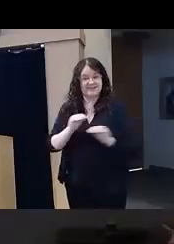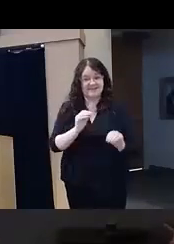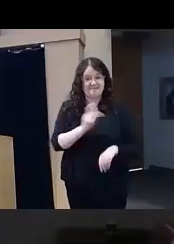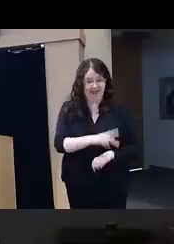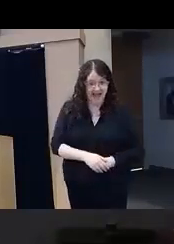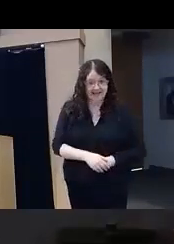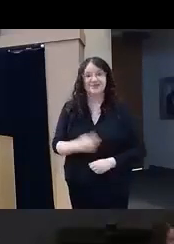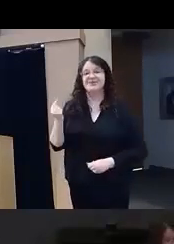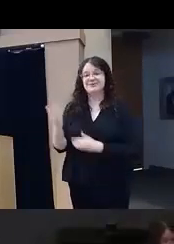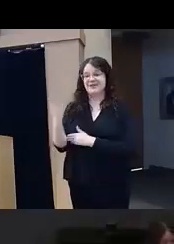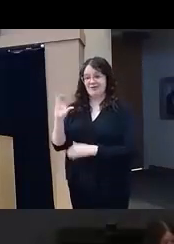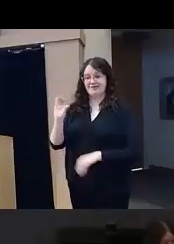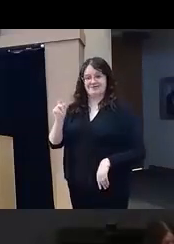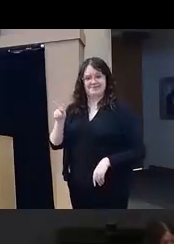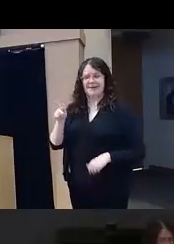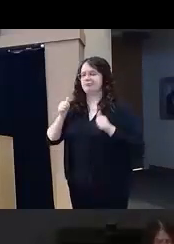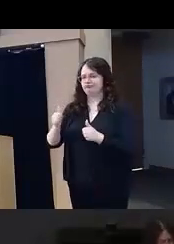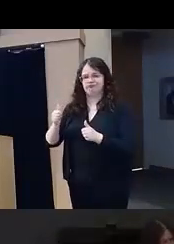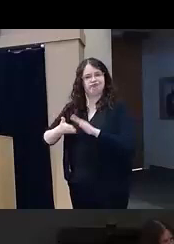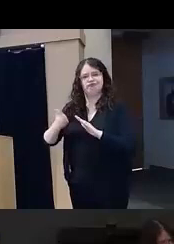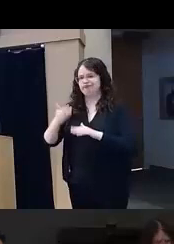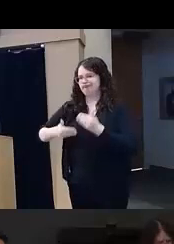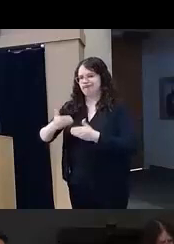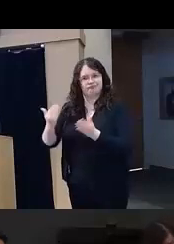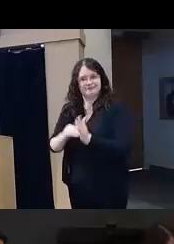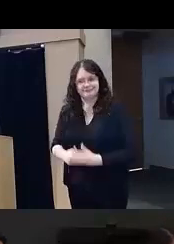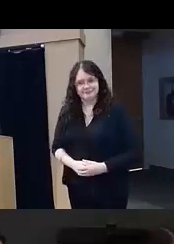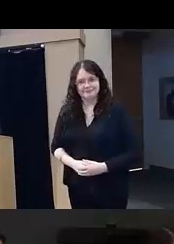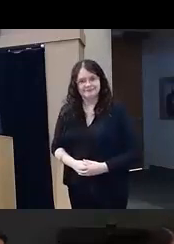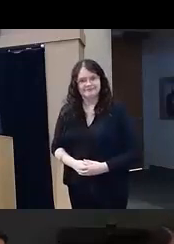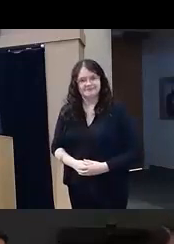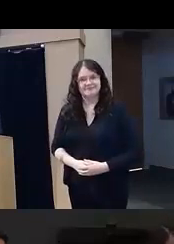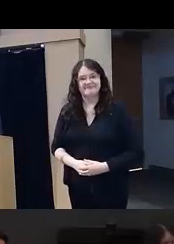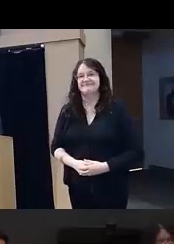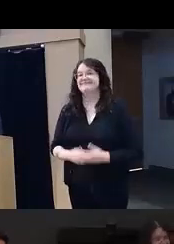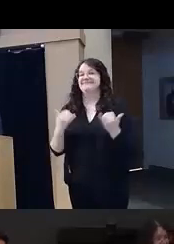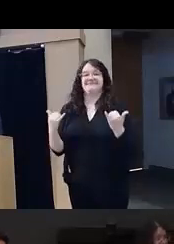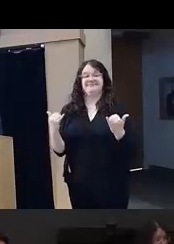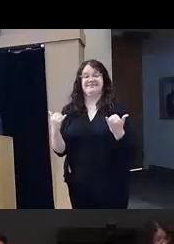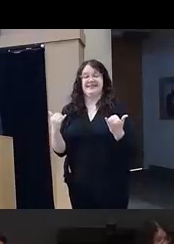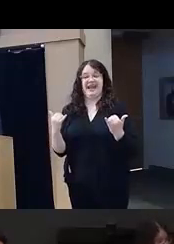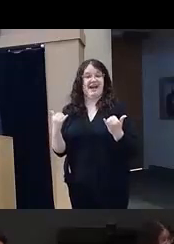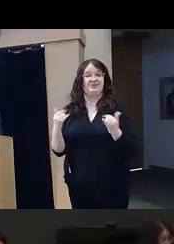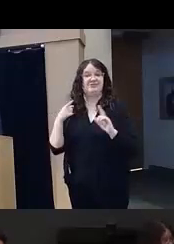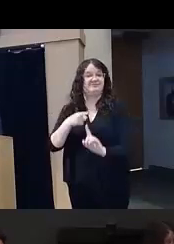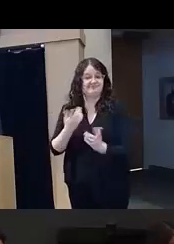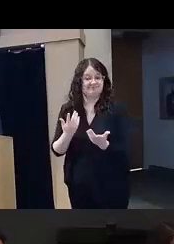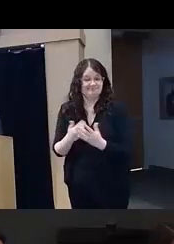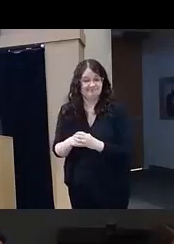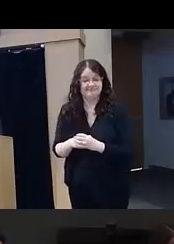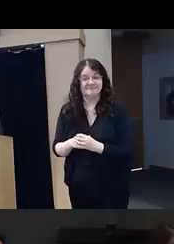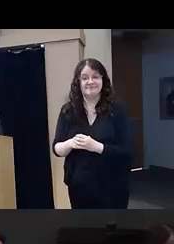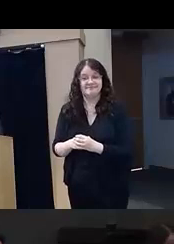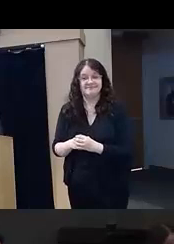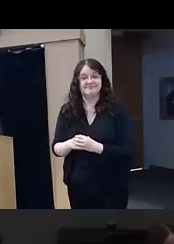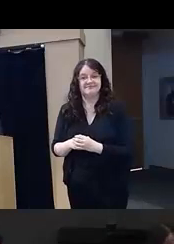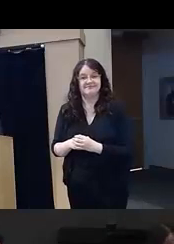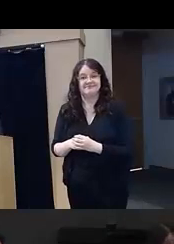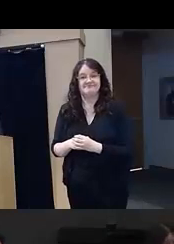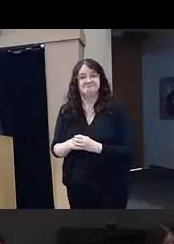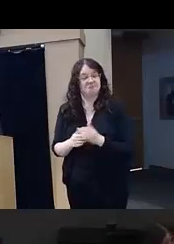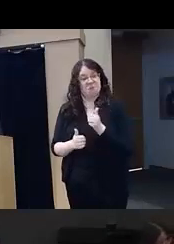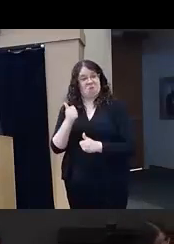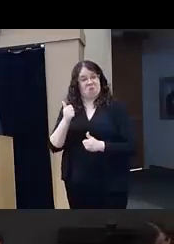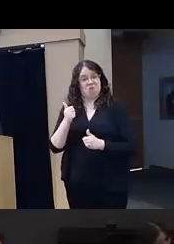on service and right now you know essentially uh most of it is a in normal operation except 390